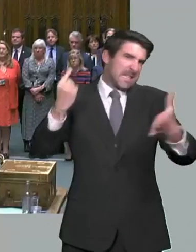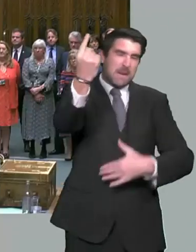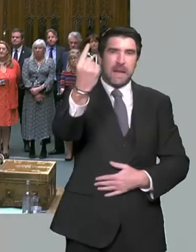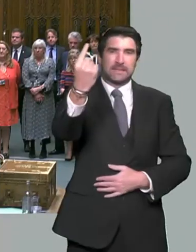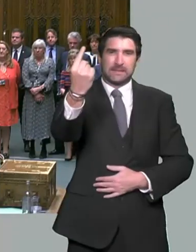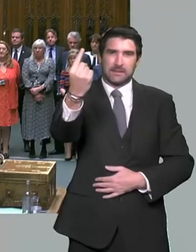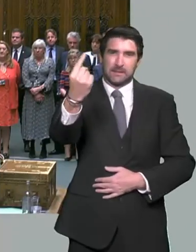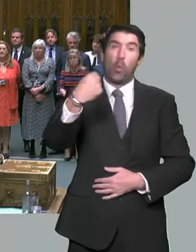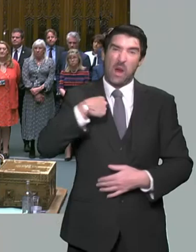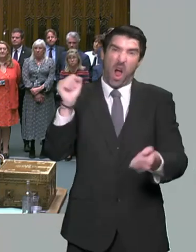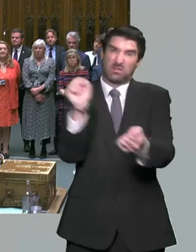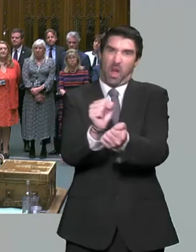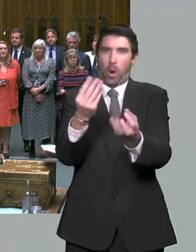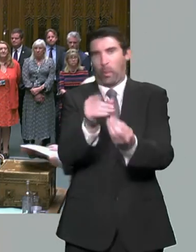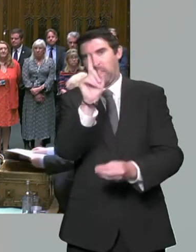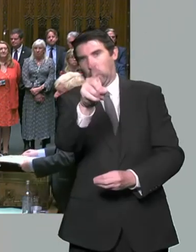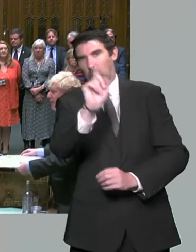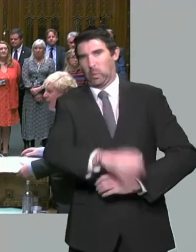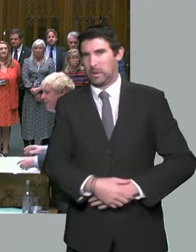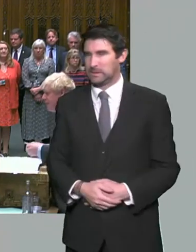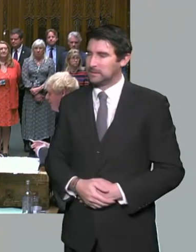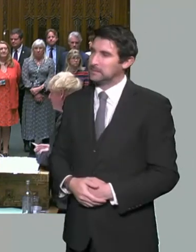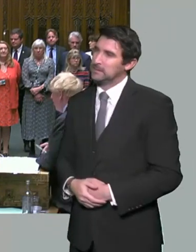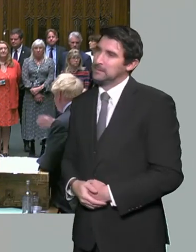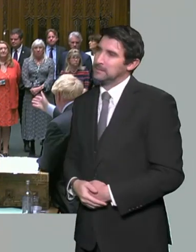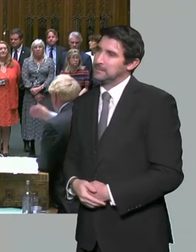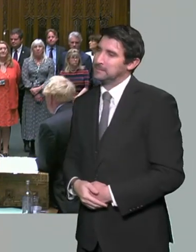The Prime Minister I think the figures speak for themselves.